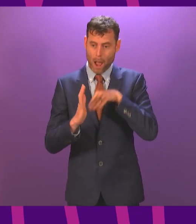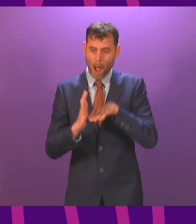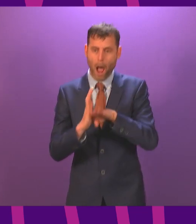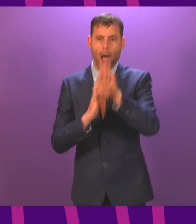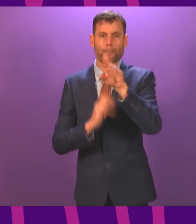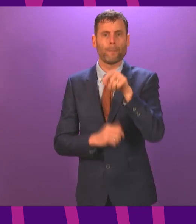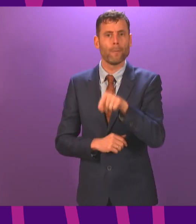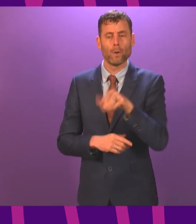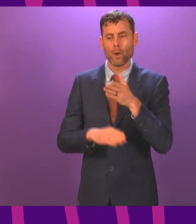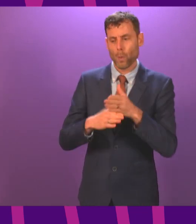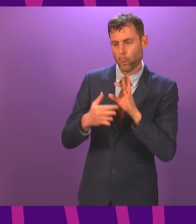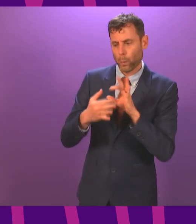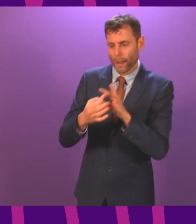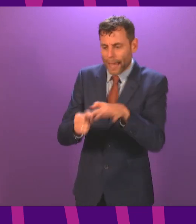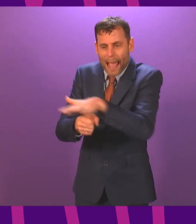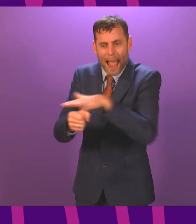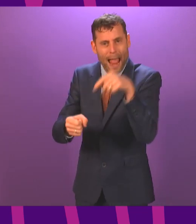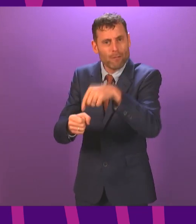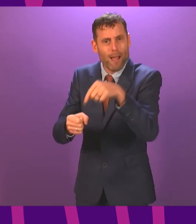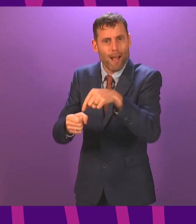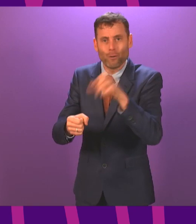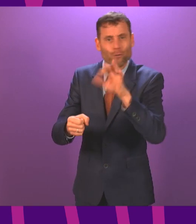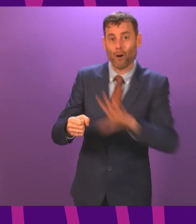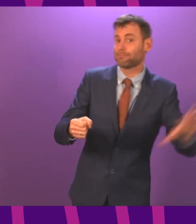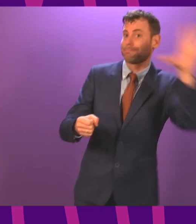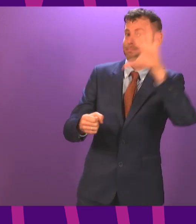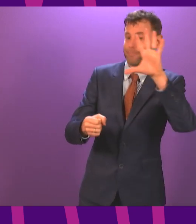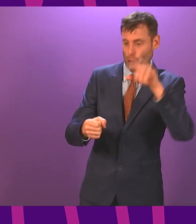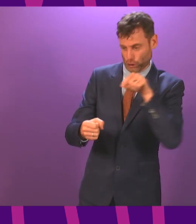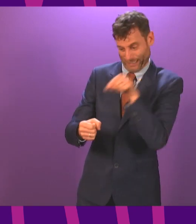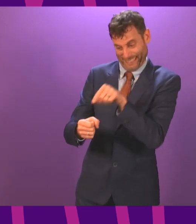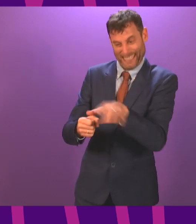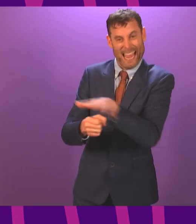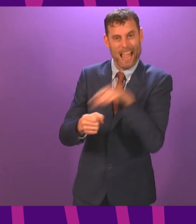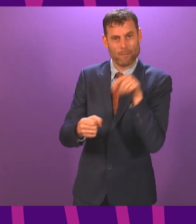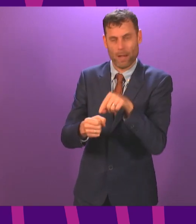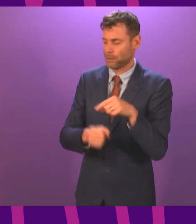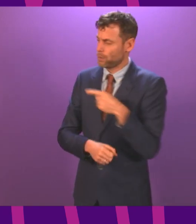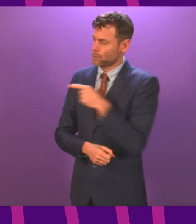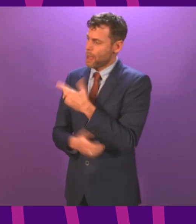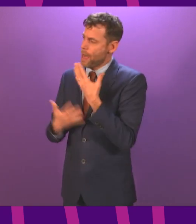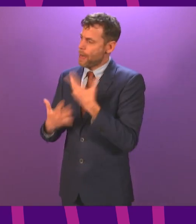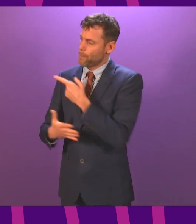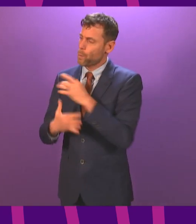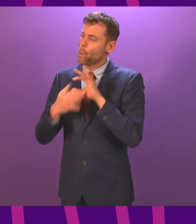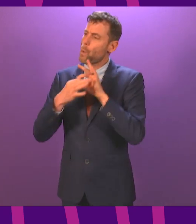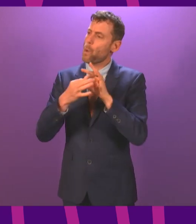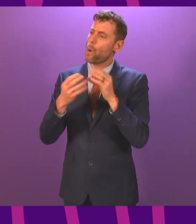concentrated clusters of infection. What work is the Government doing with Aberdeenshire